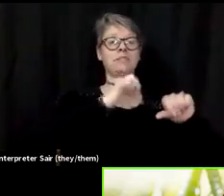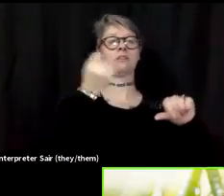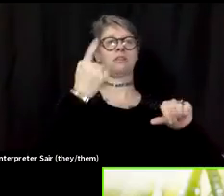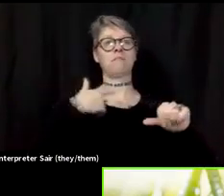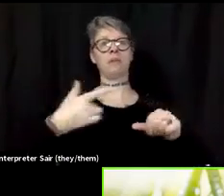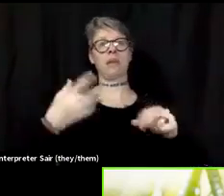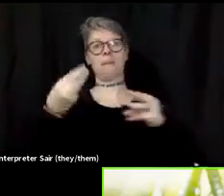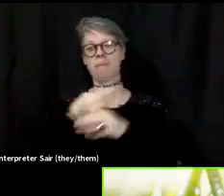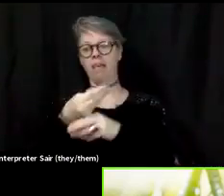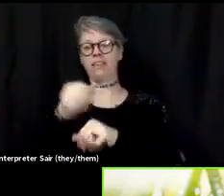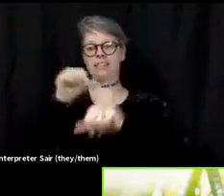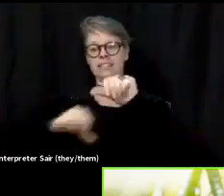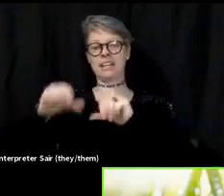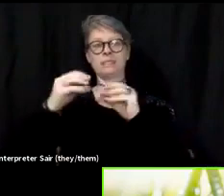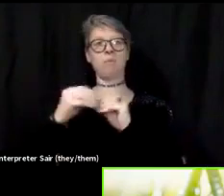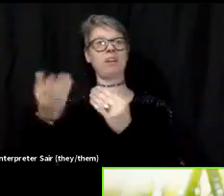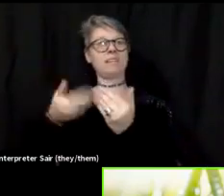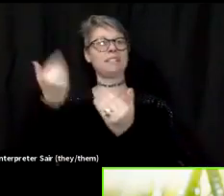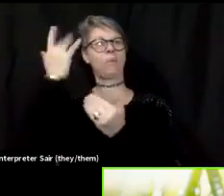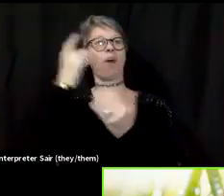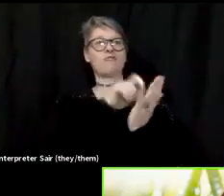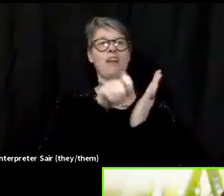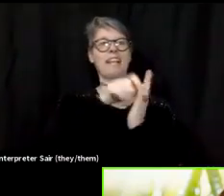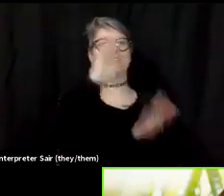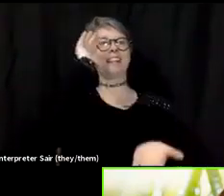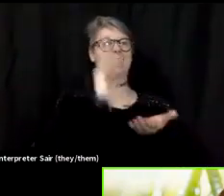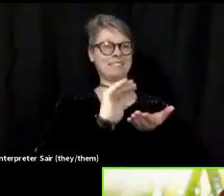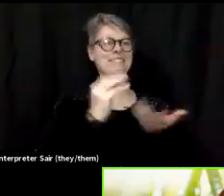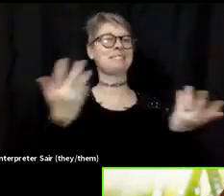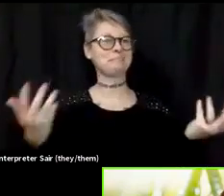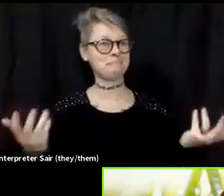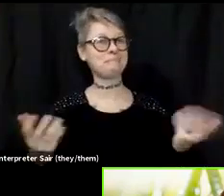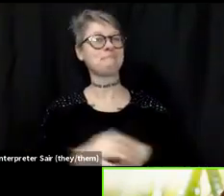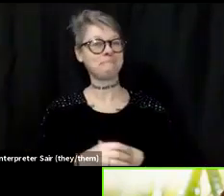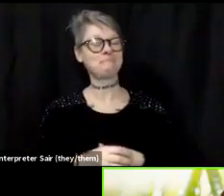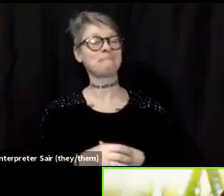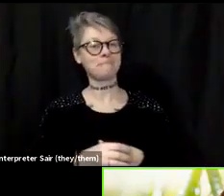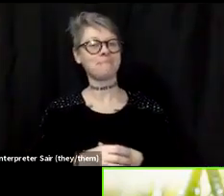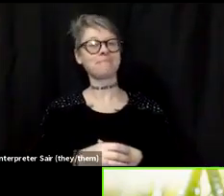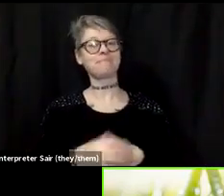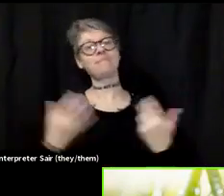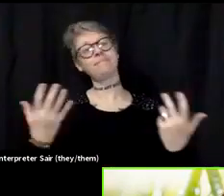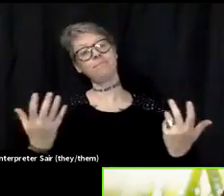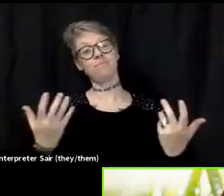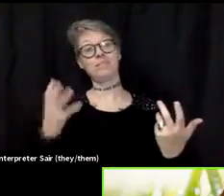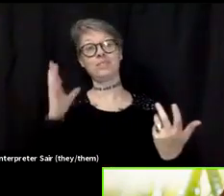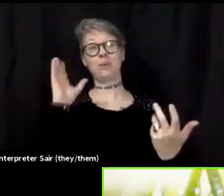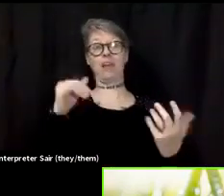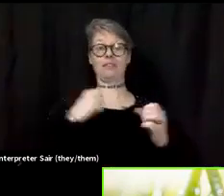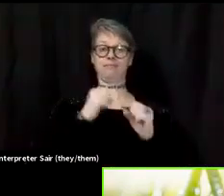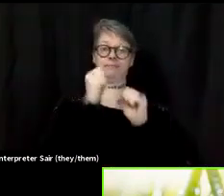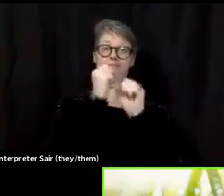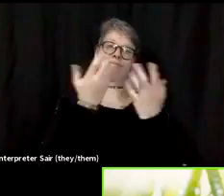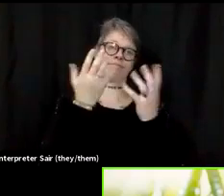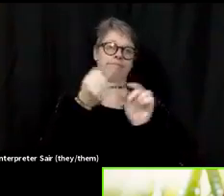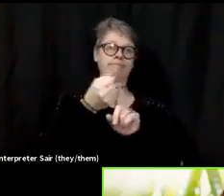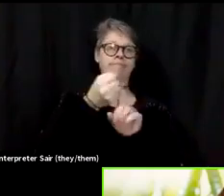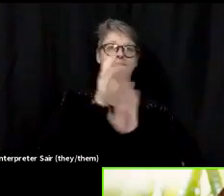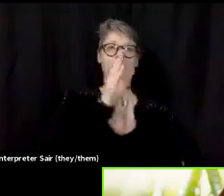BSc, but i tended to go. for them for the math and sciences because I didn't have to write as much. So there you go on